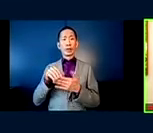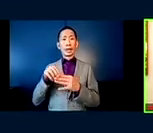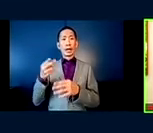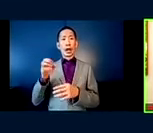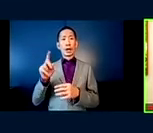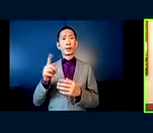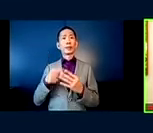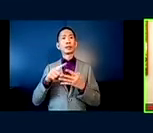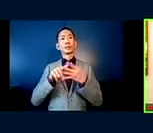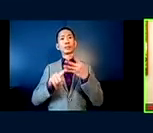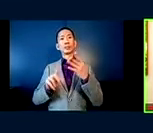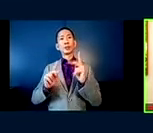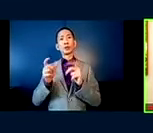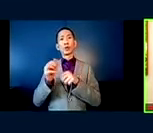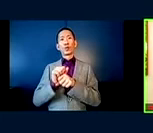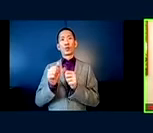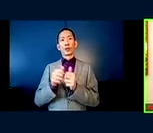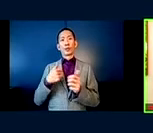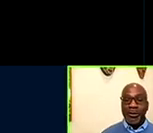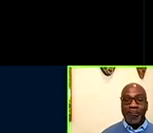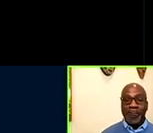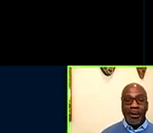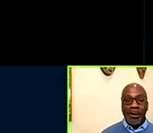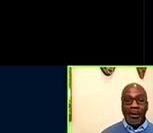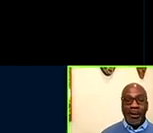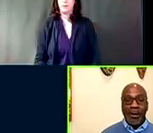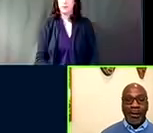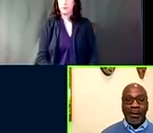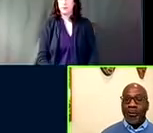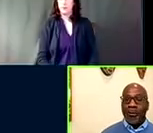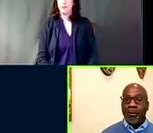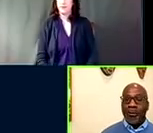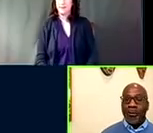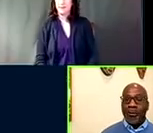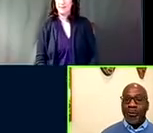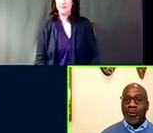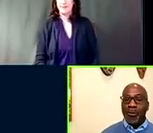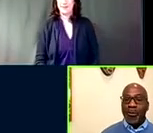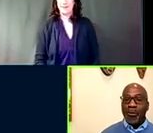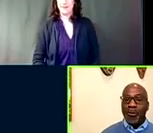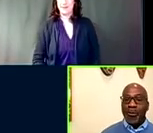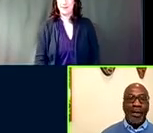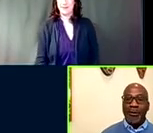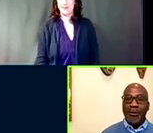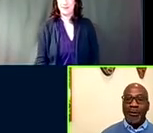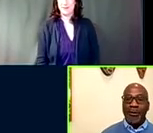CENTER AT HOWARD. ALSO MY COLLABORATORS FOR THEIR PARTICULAR STUDY. THANK YOU.